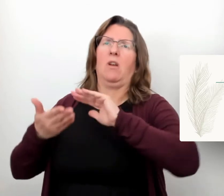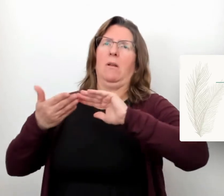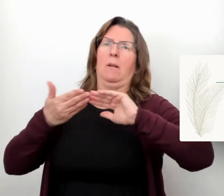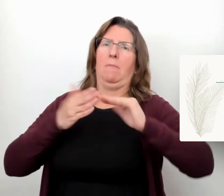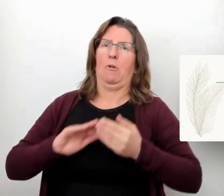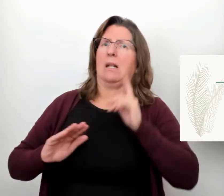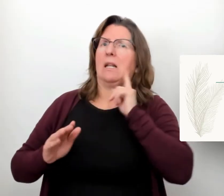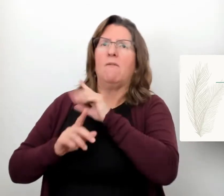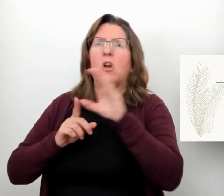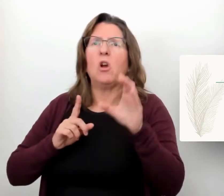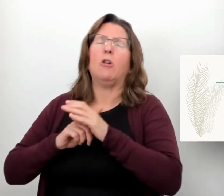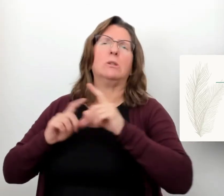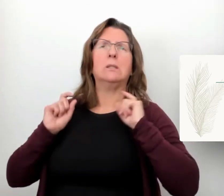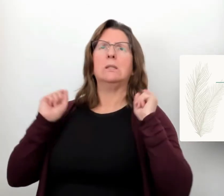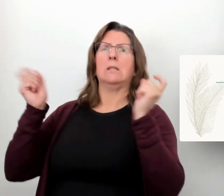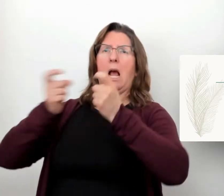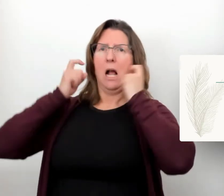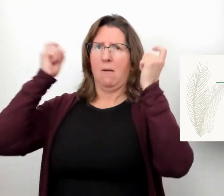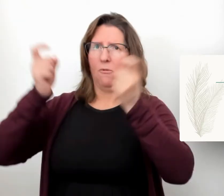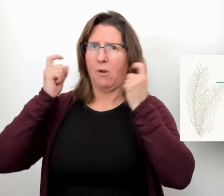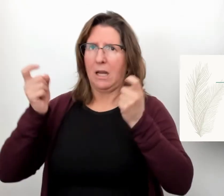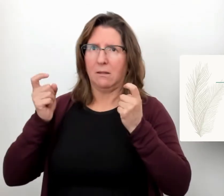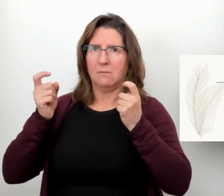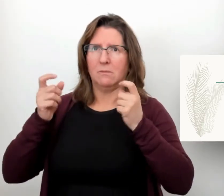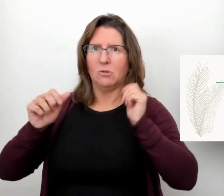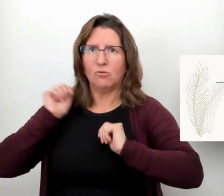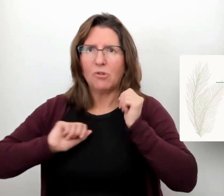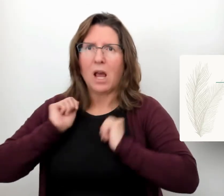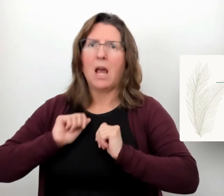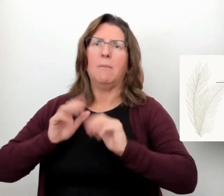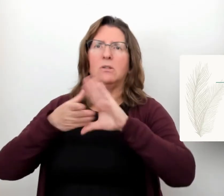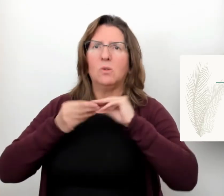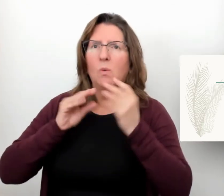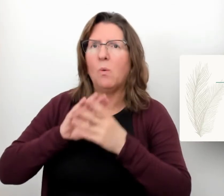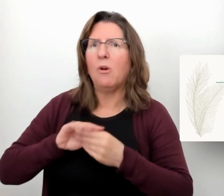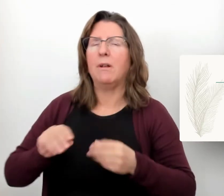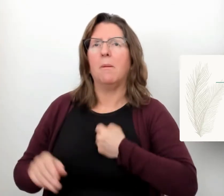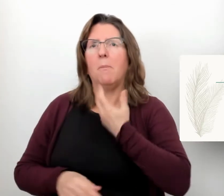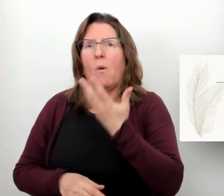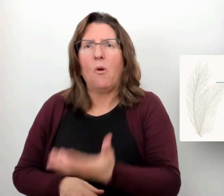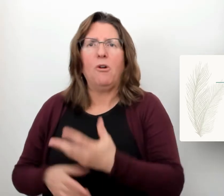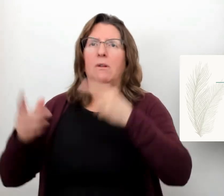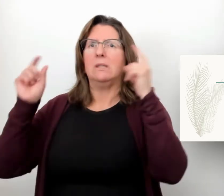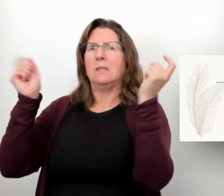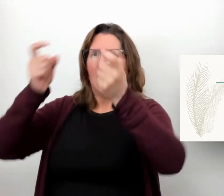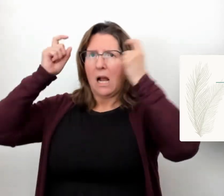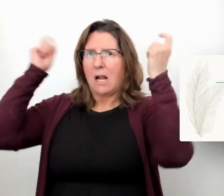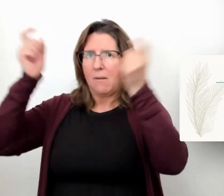I personally enjoy participating in the deaf community, deaf culture, and celebrating deaf arts - - such as,